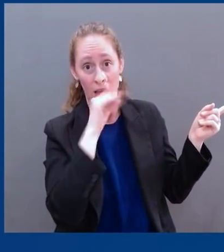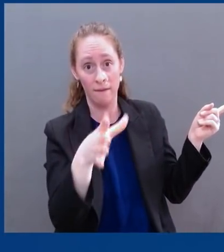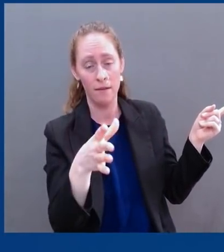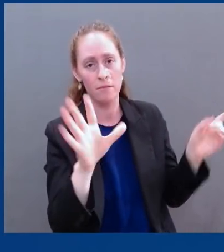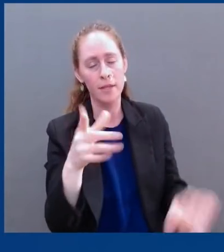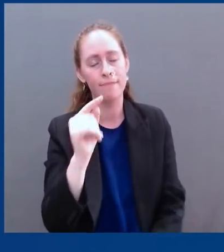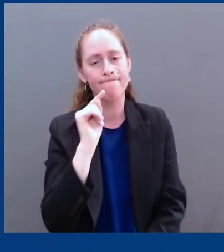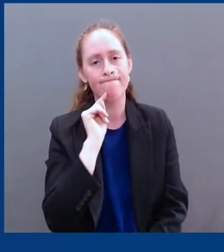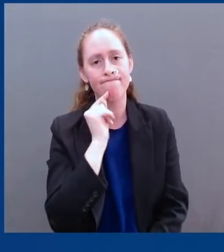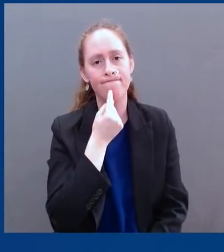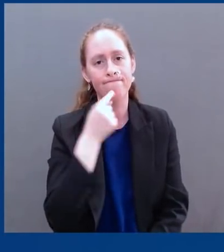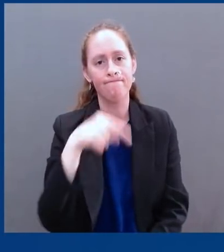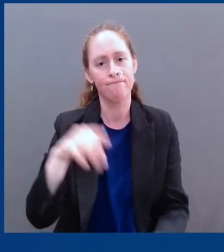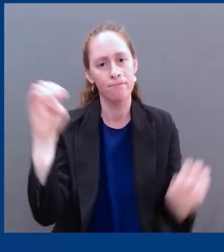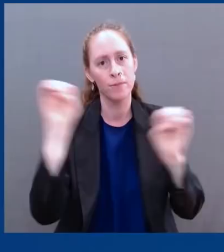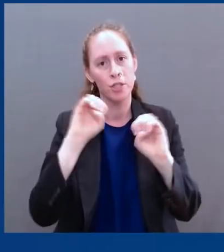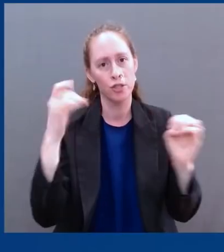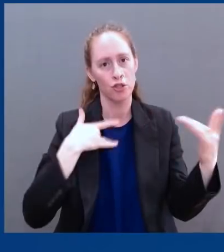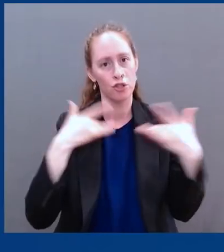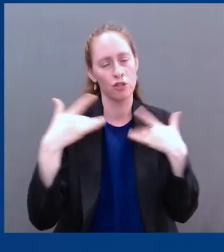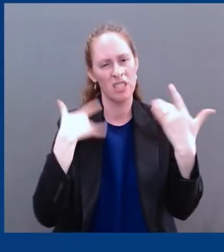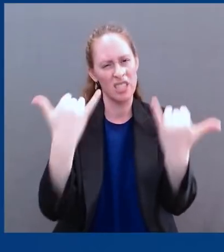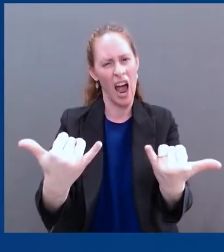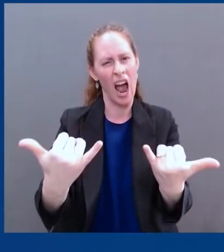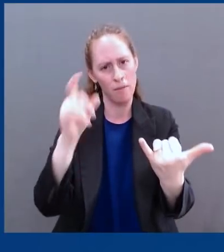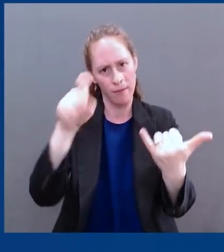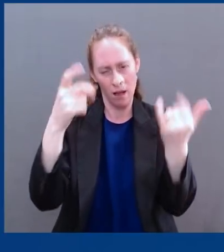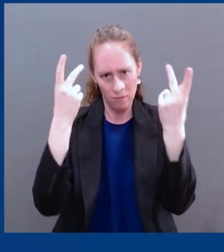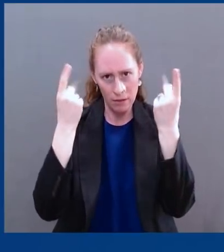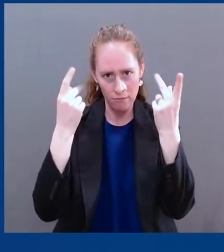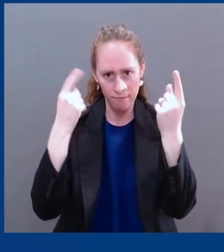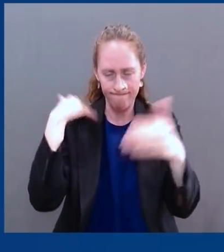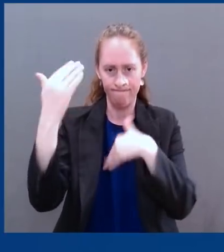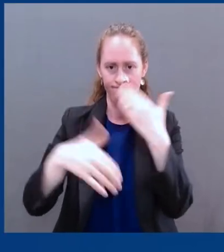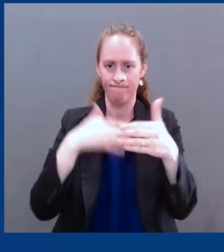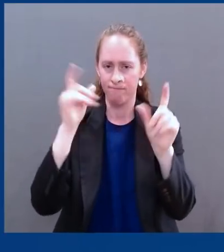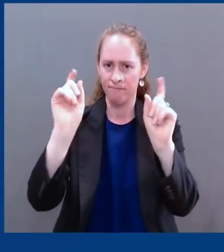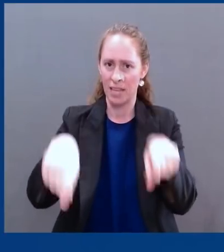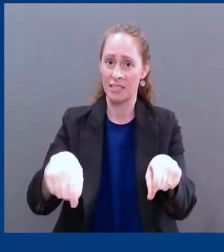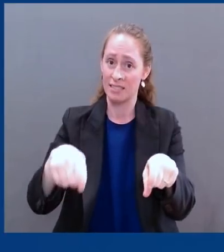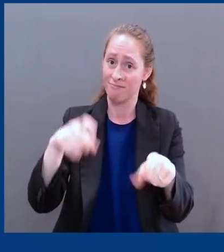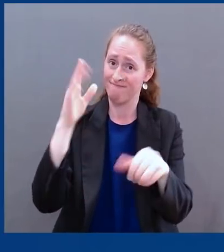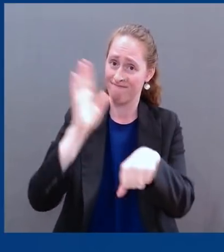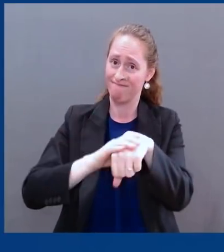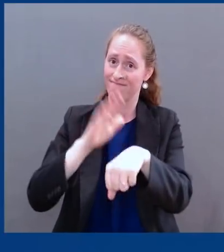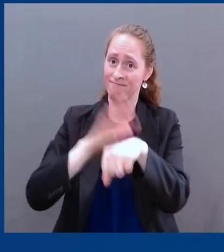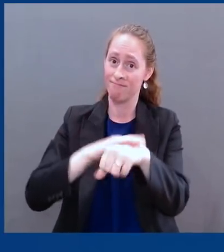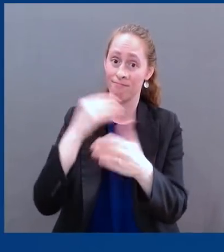the uninsured fund is winding down, fewer lifesaving monoclonal treatments are being sent to states,